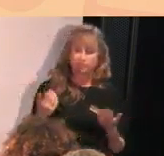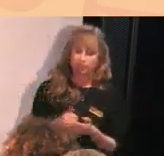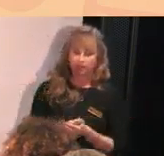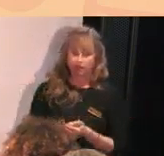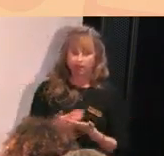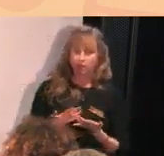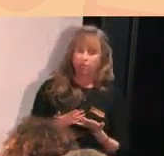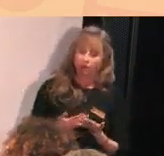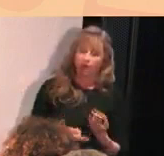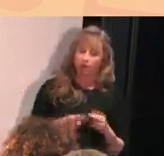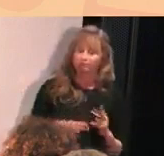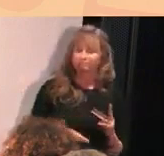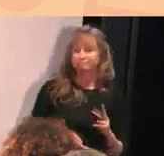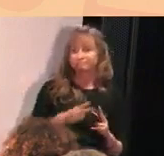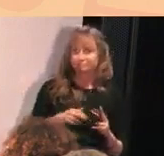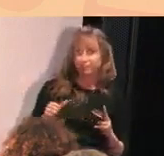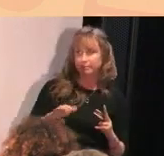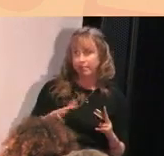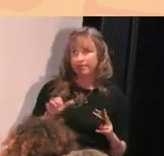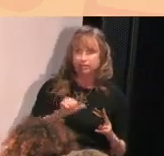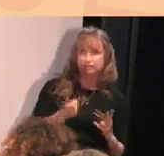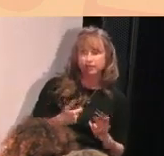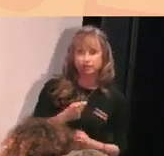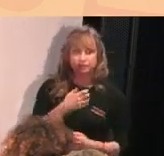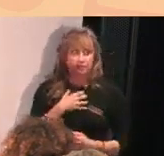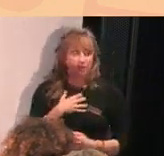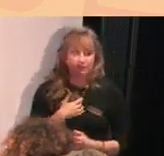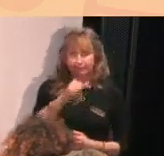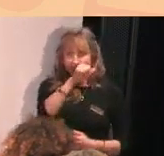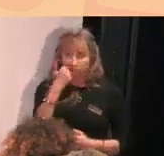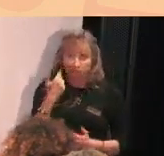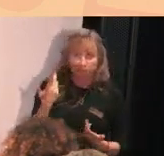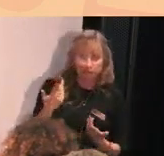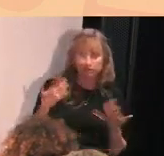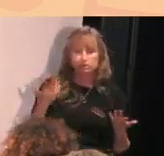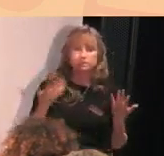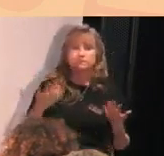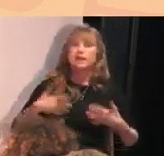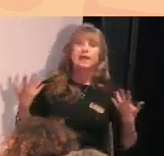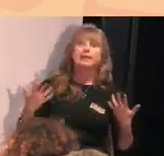The Australia Council, through various means, just basically sacked them.